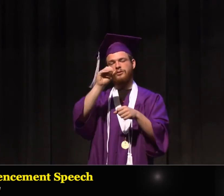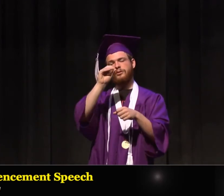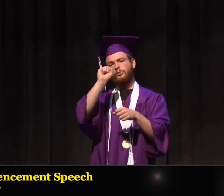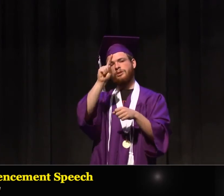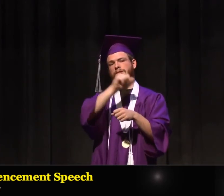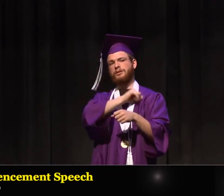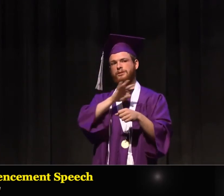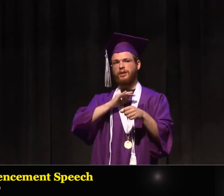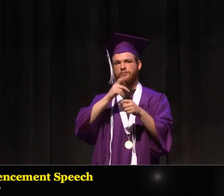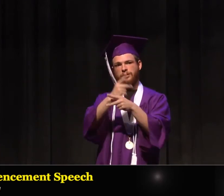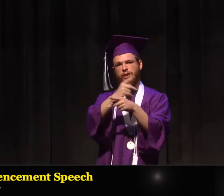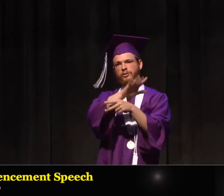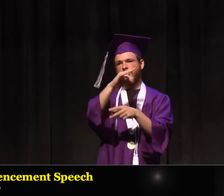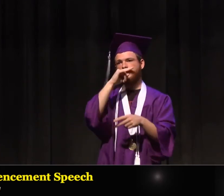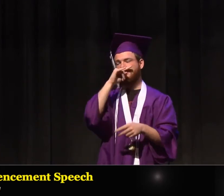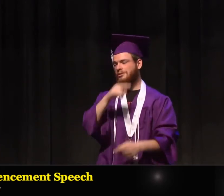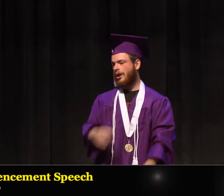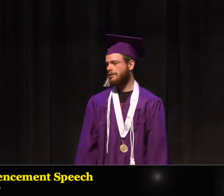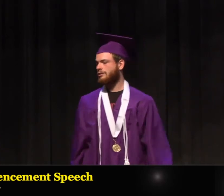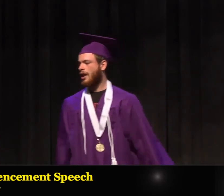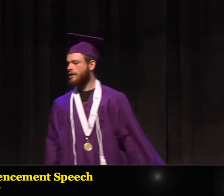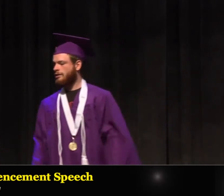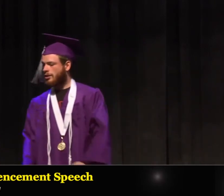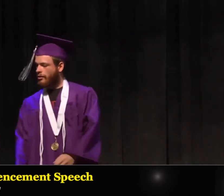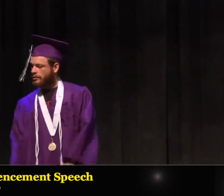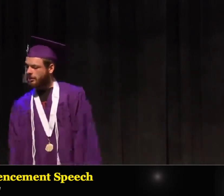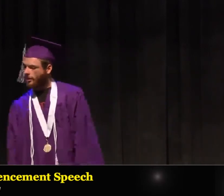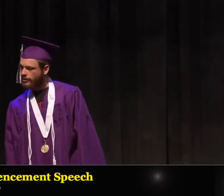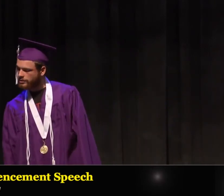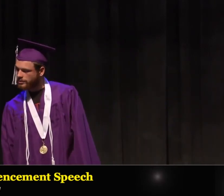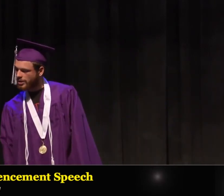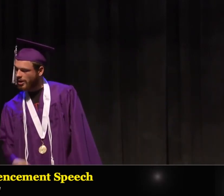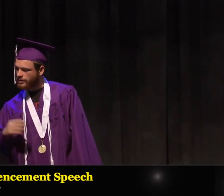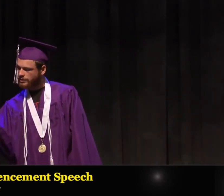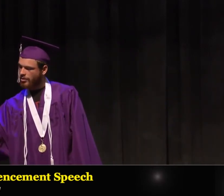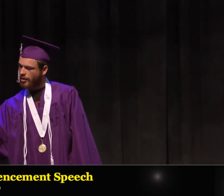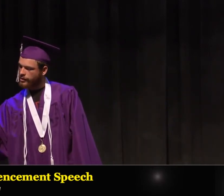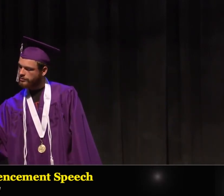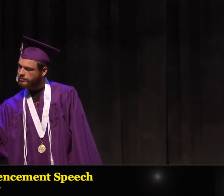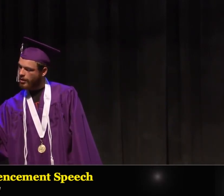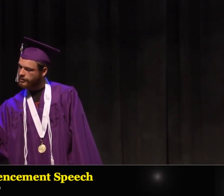Thank you for letting OSD staff take care of your kid.